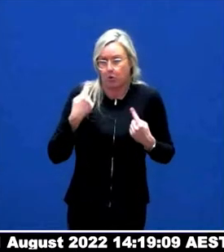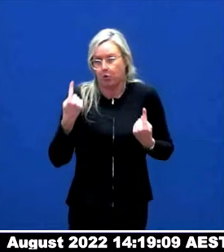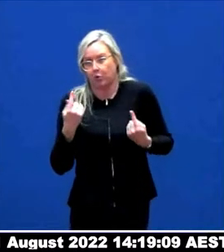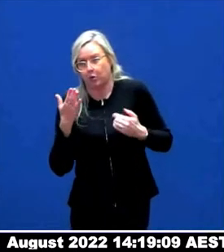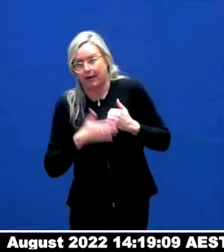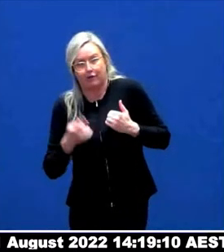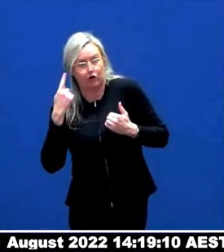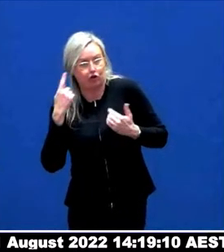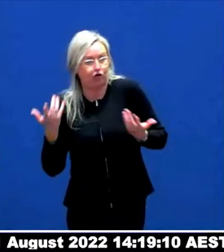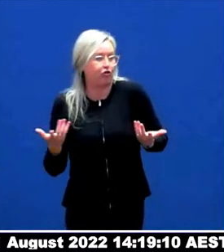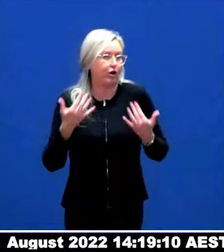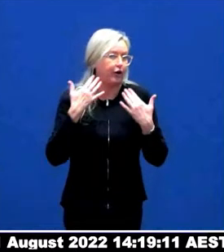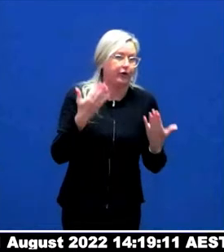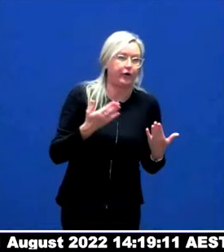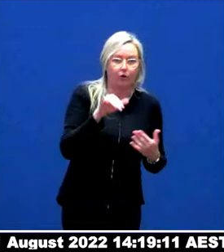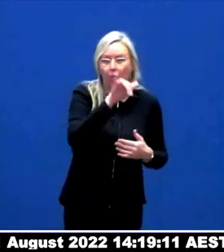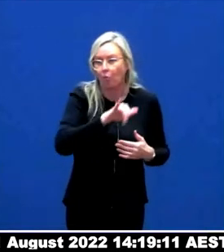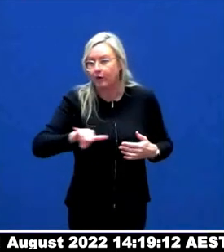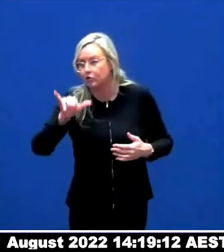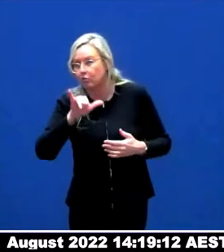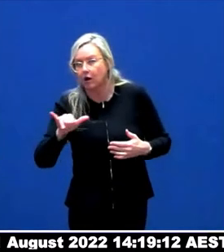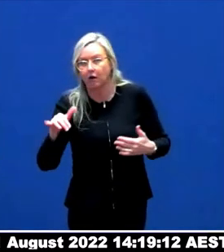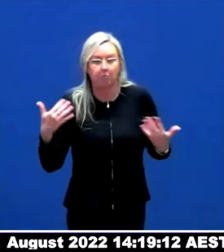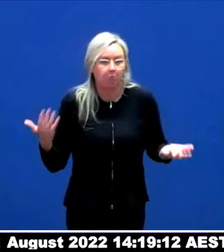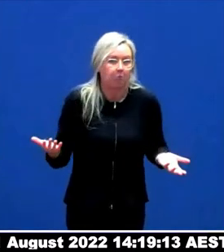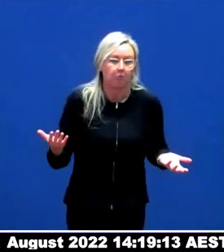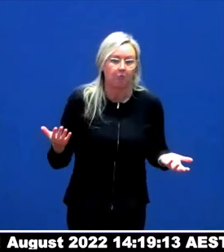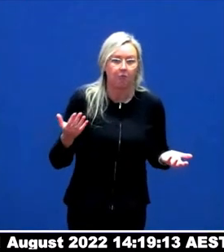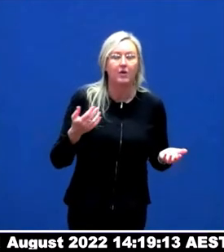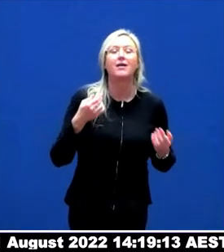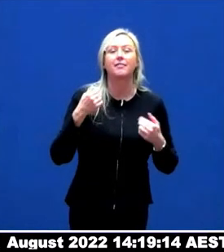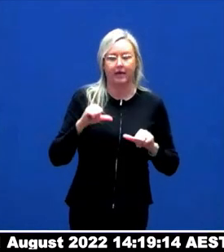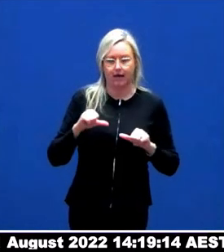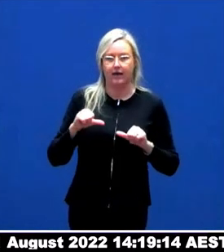they're not aware of who a good support coordinator could be, the agency system will